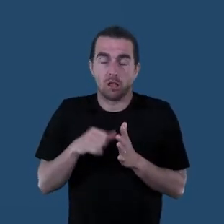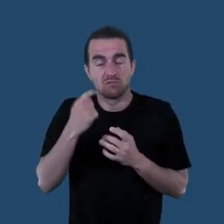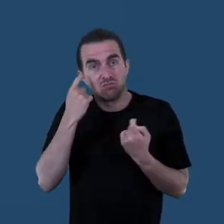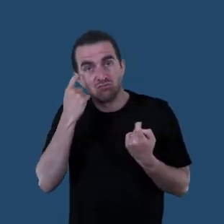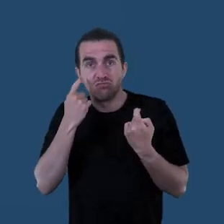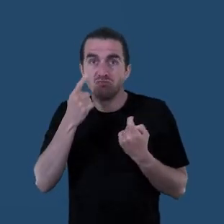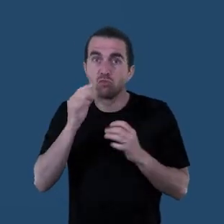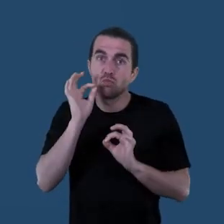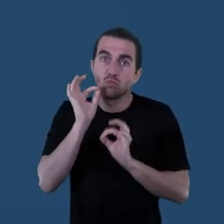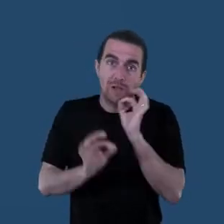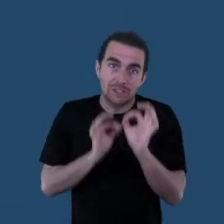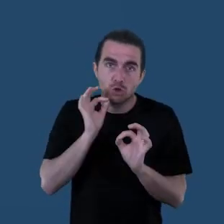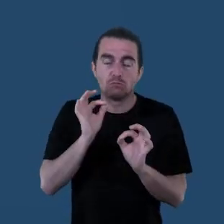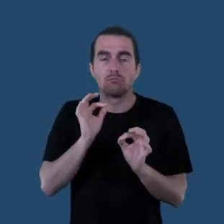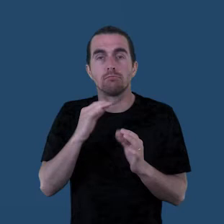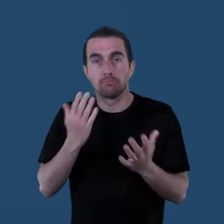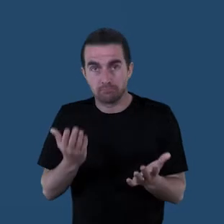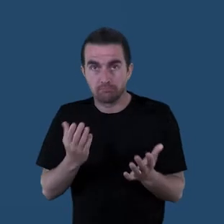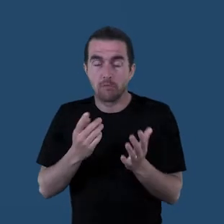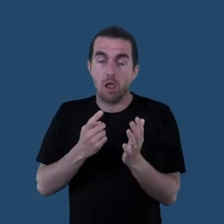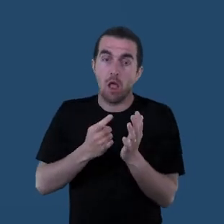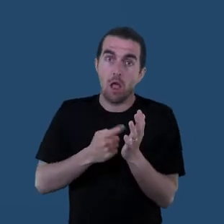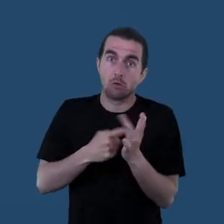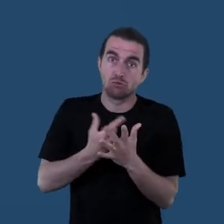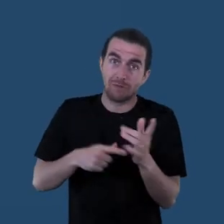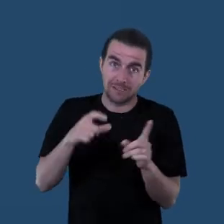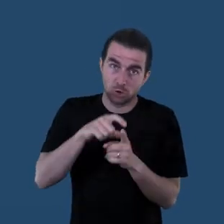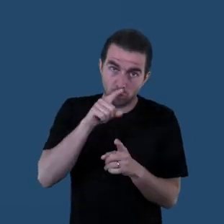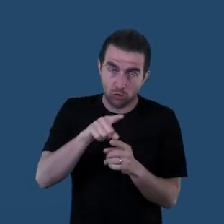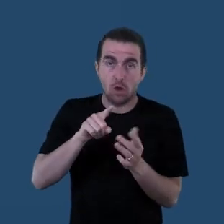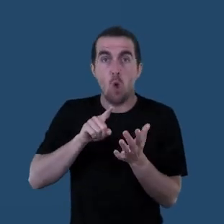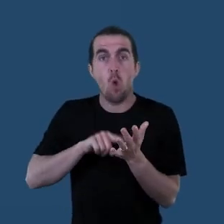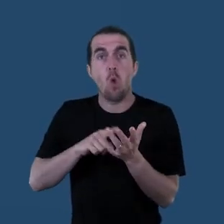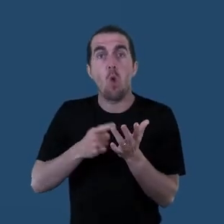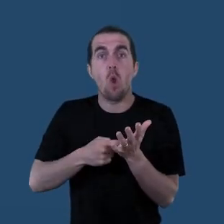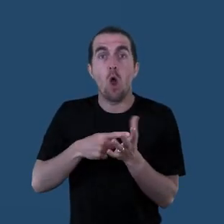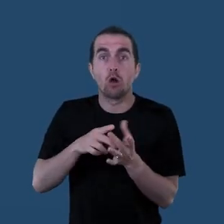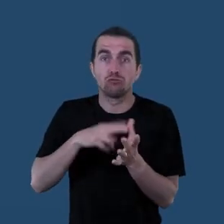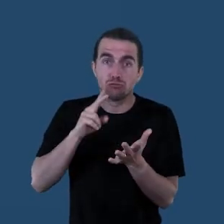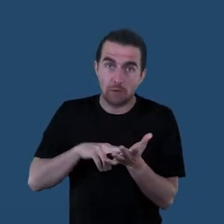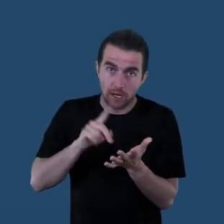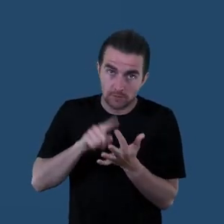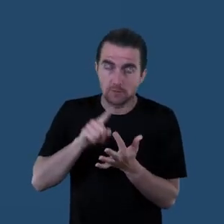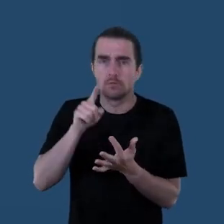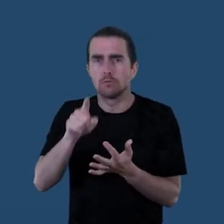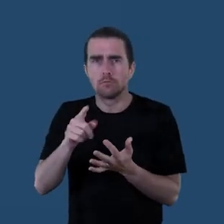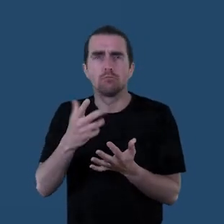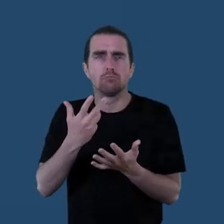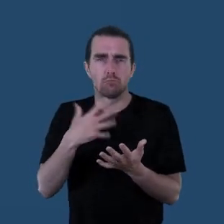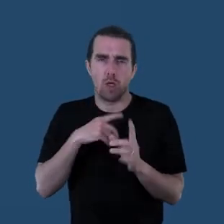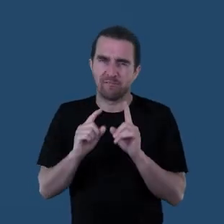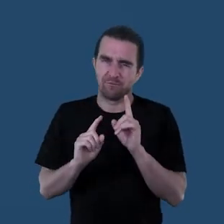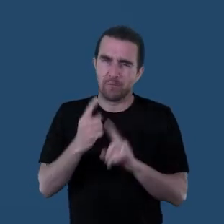and we'll try and answer them as we go along, because between Richard and Lorraine, I think we've got loads of things we can cover. So let's talk about, first of all,